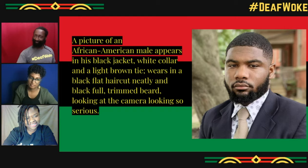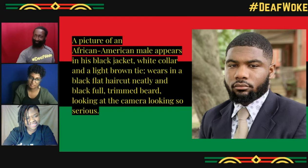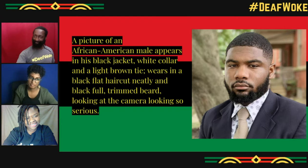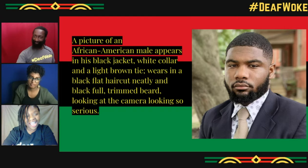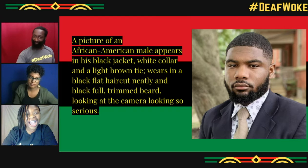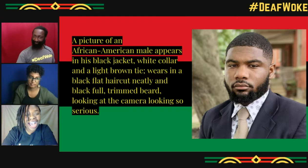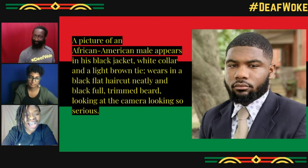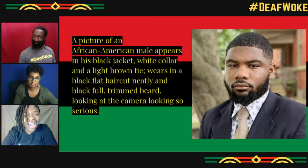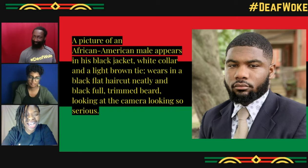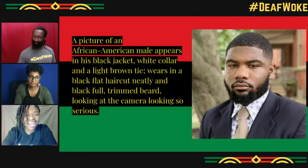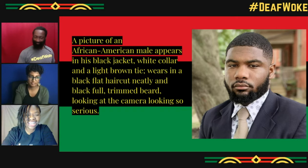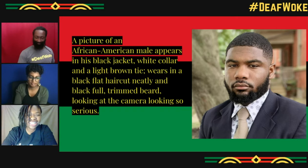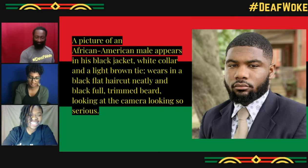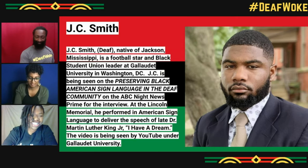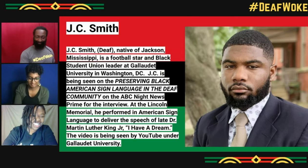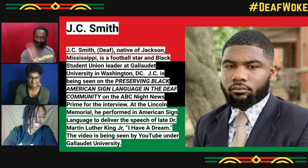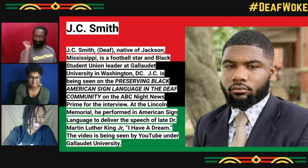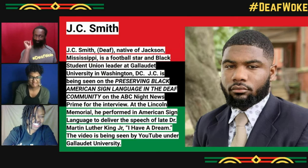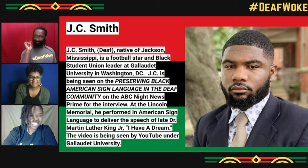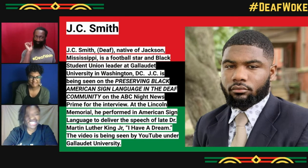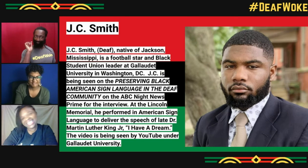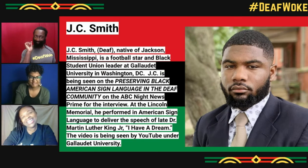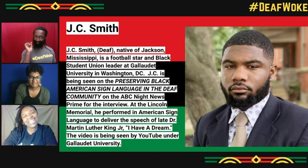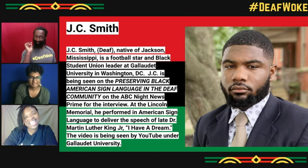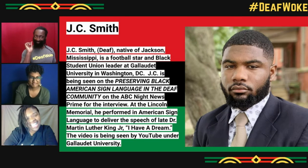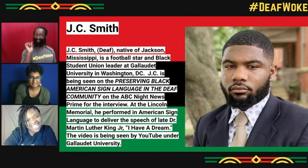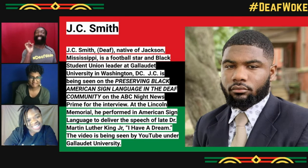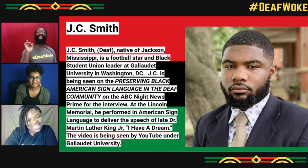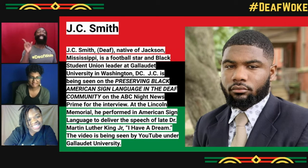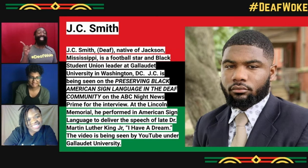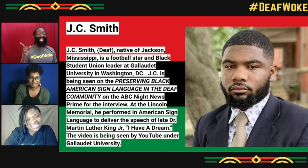Nope. (chuckling)